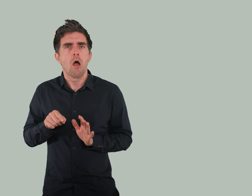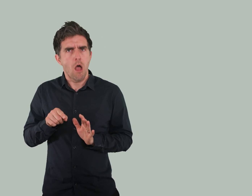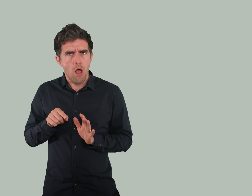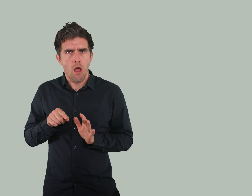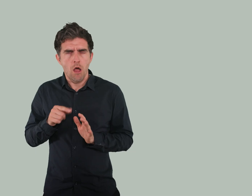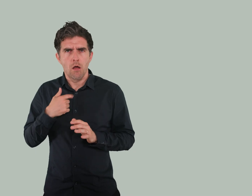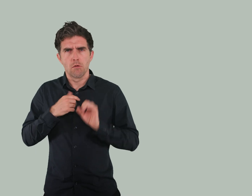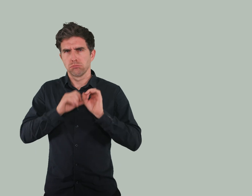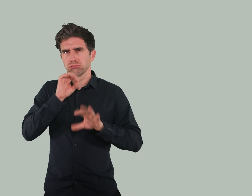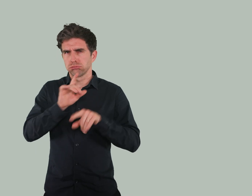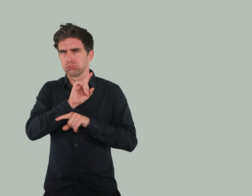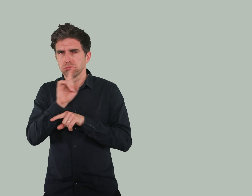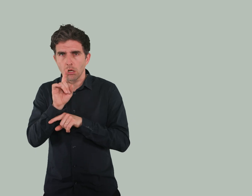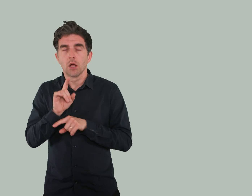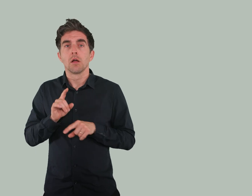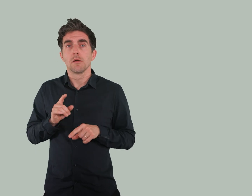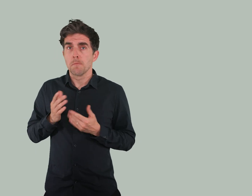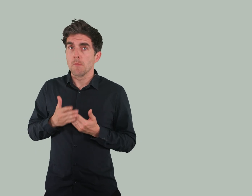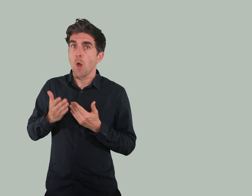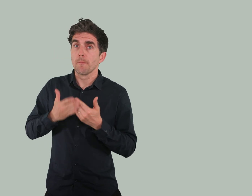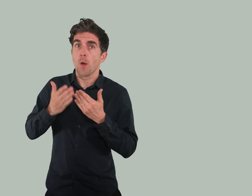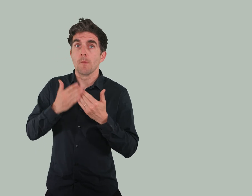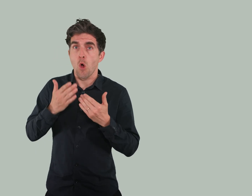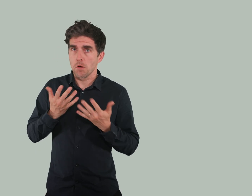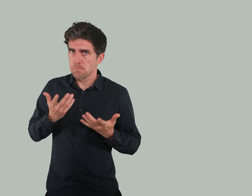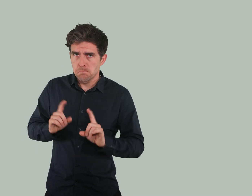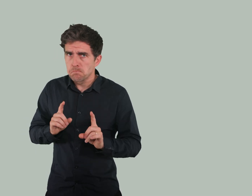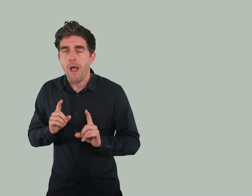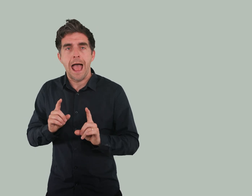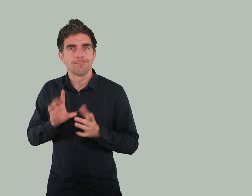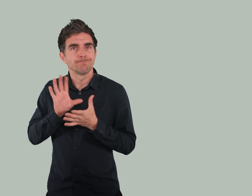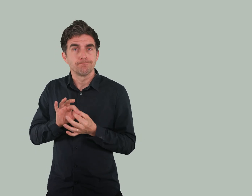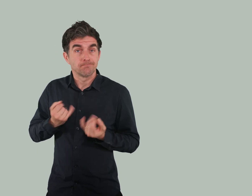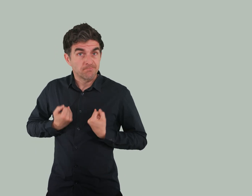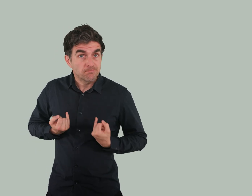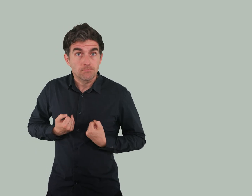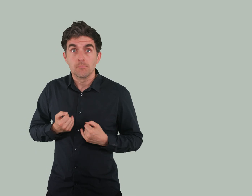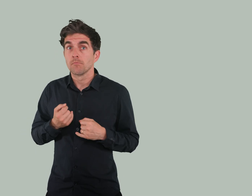As we show below, more of them are becoming inactive on grounds of ill health,